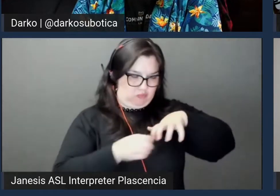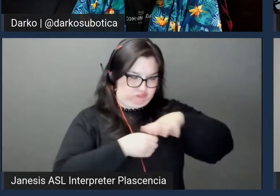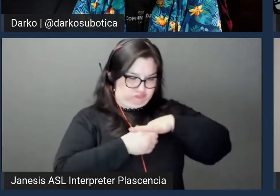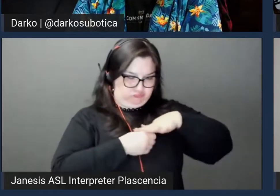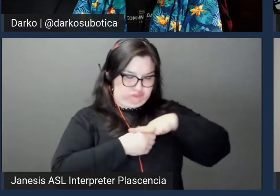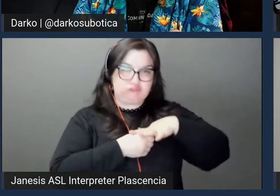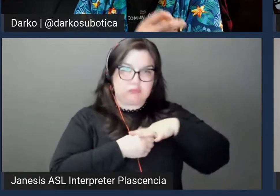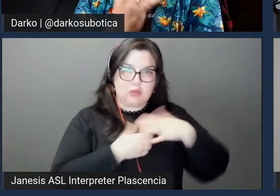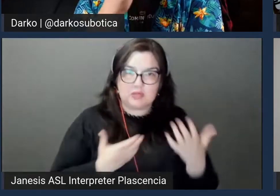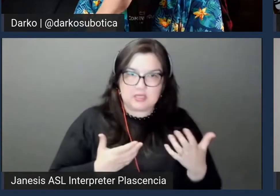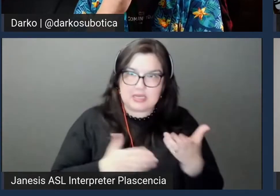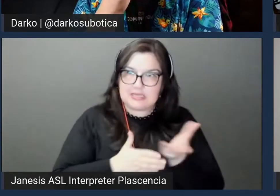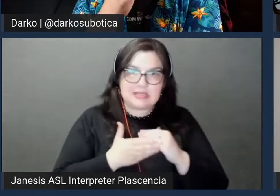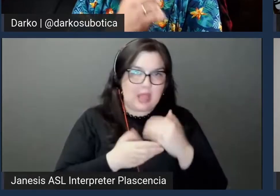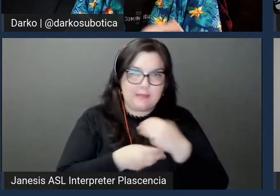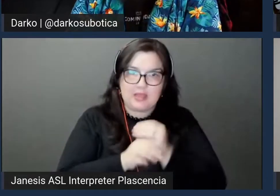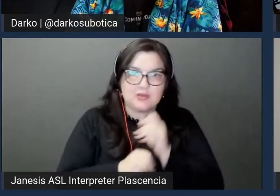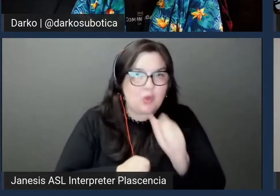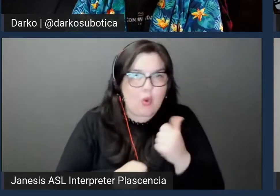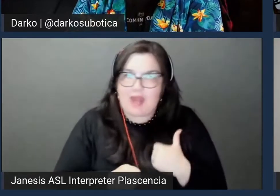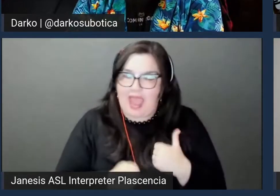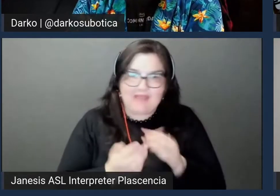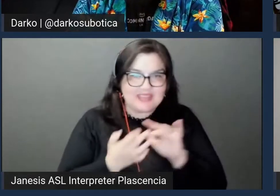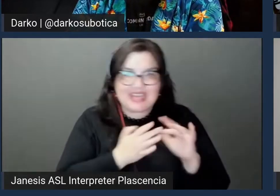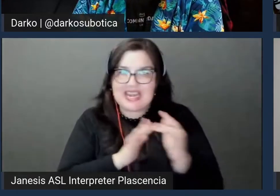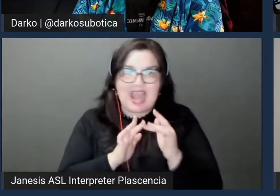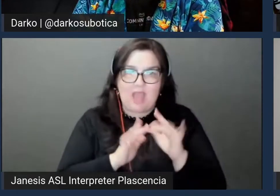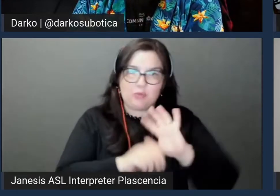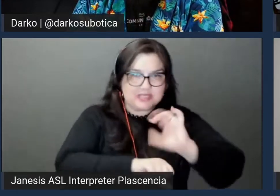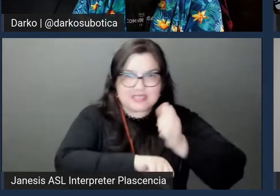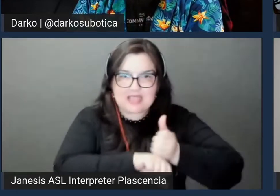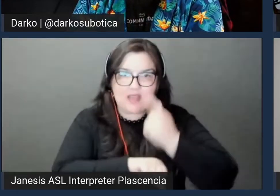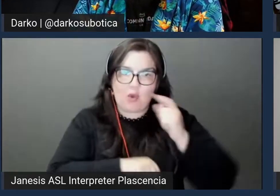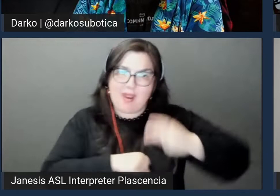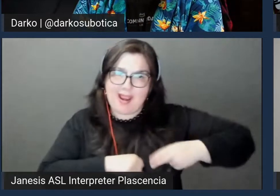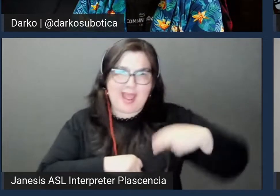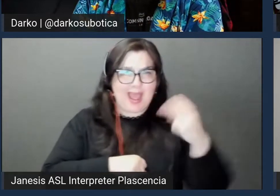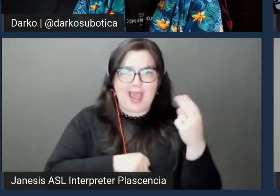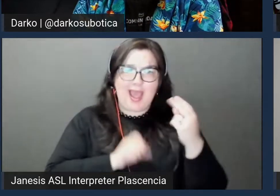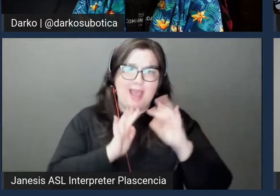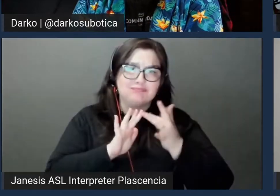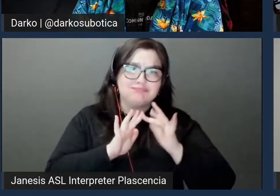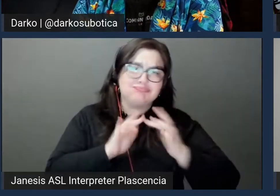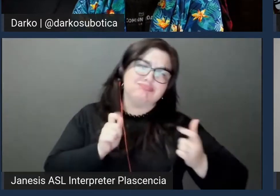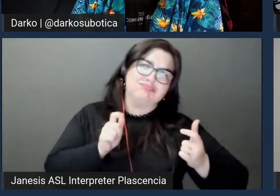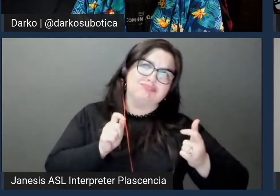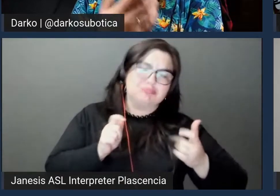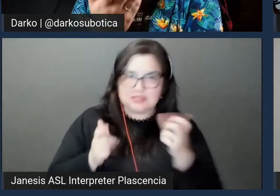they just don't have the networking infrastructure to get high bandwidth network circuit. So there are a variety of reasons, you know,